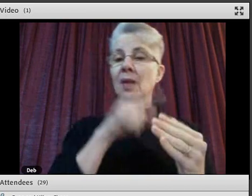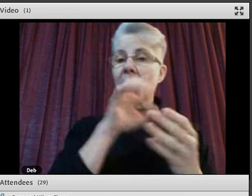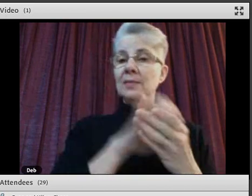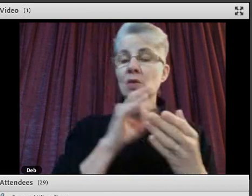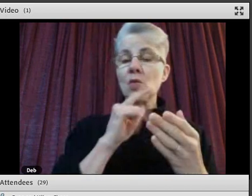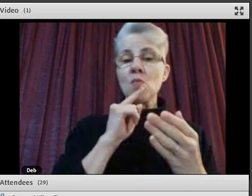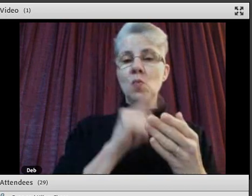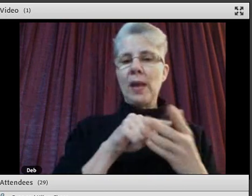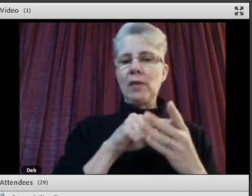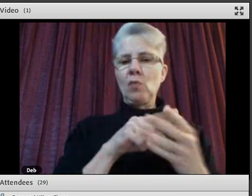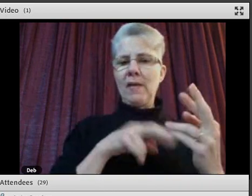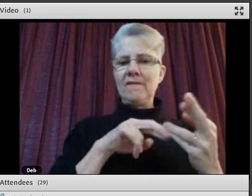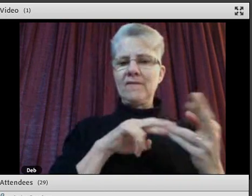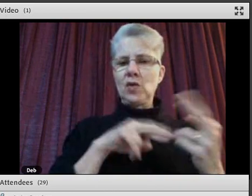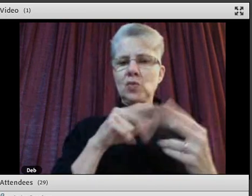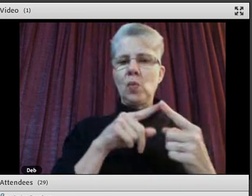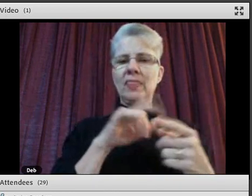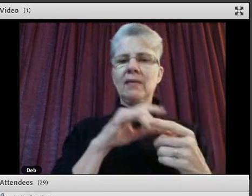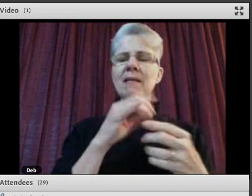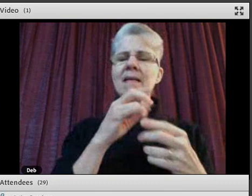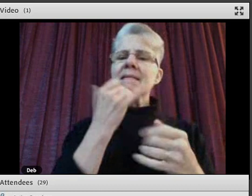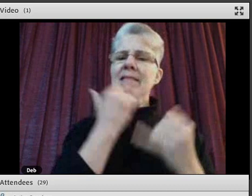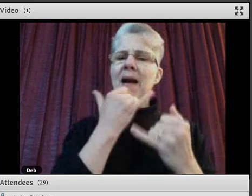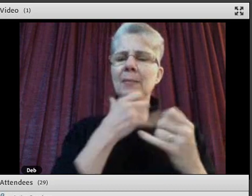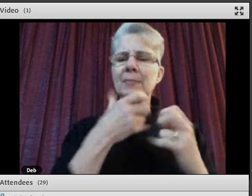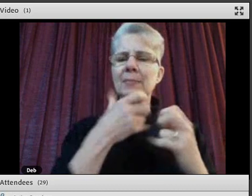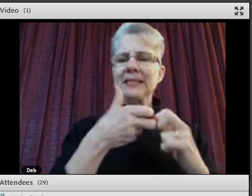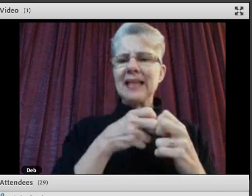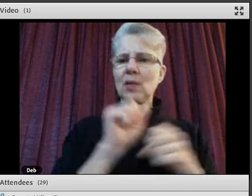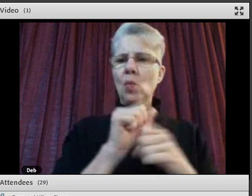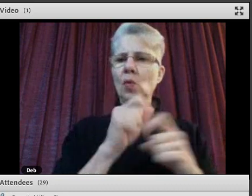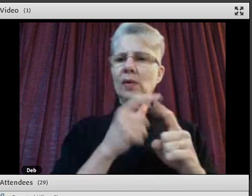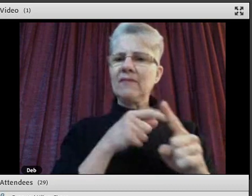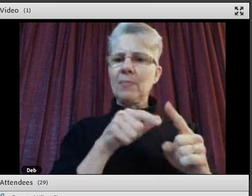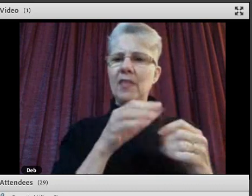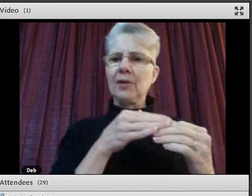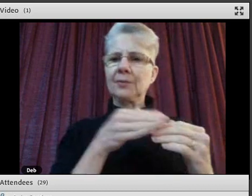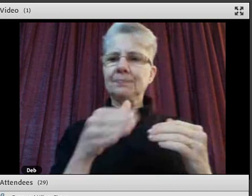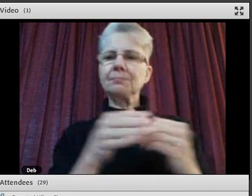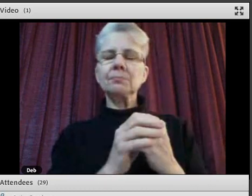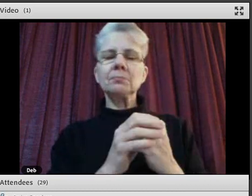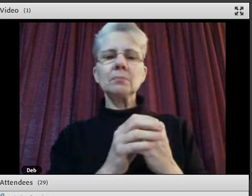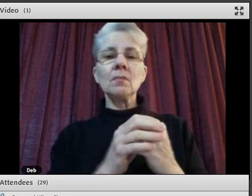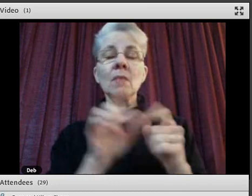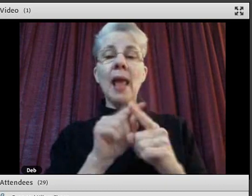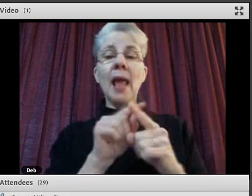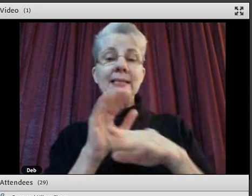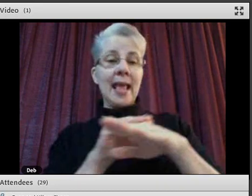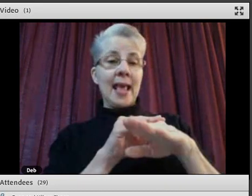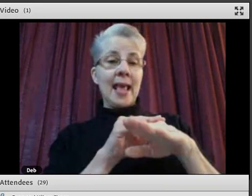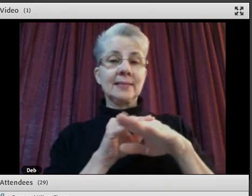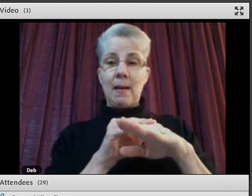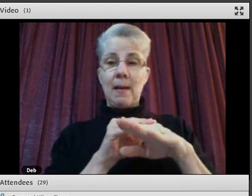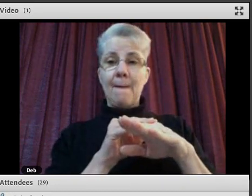We'll be starting with the common pitfalls and working our way up from there. Hilary: And just as a heads-up, so, we are